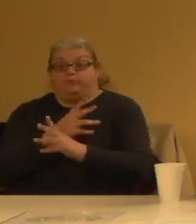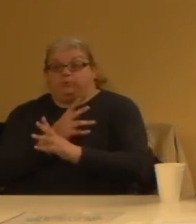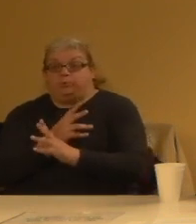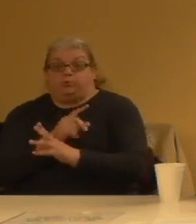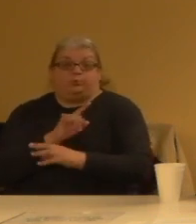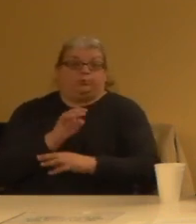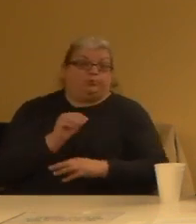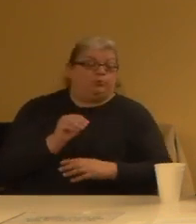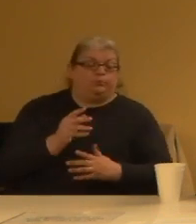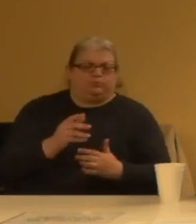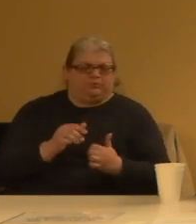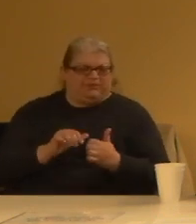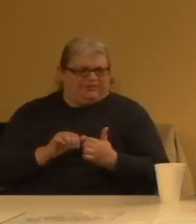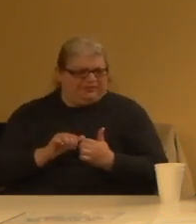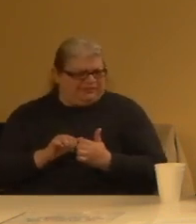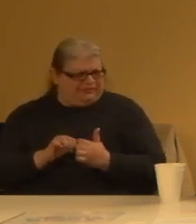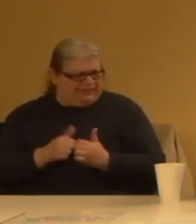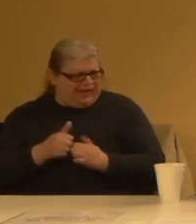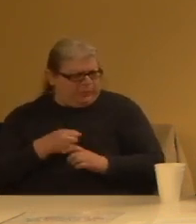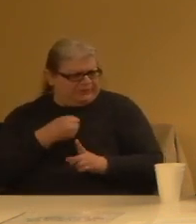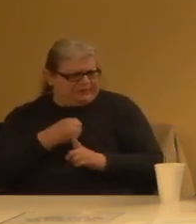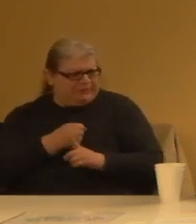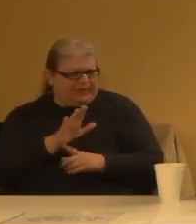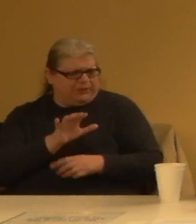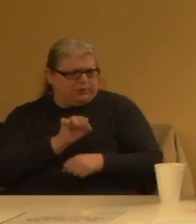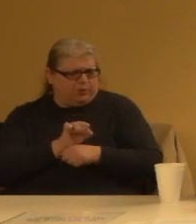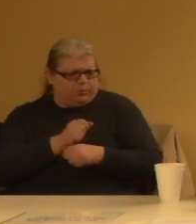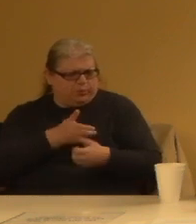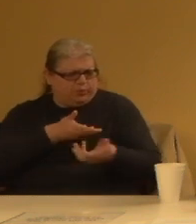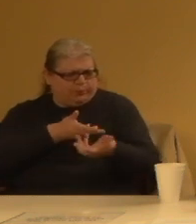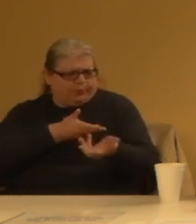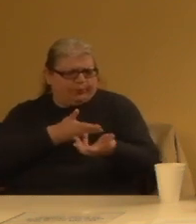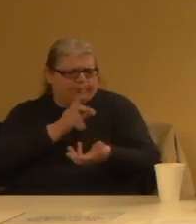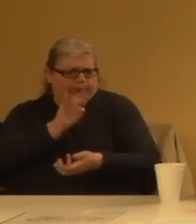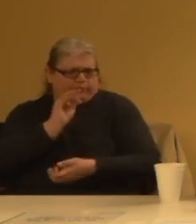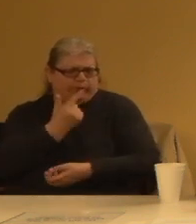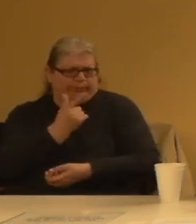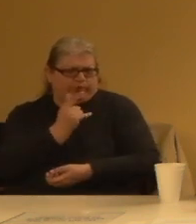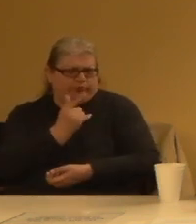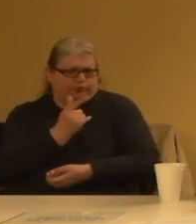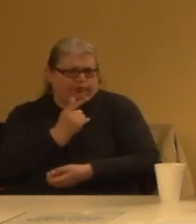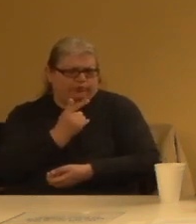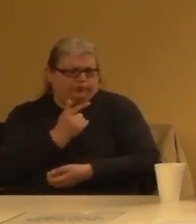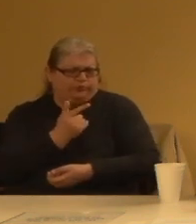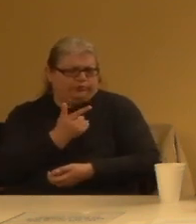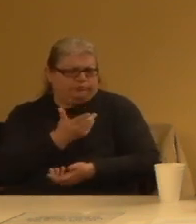your work with dramaturges, or dramaturges work as you've seen it?